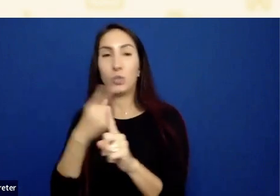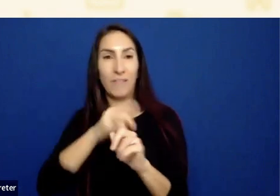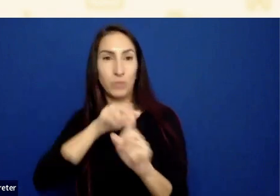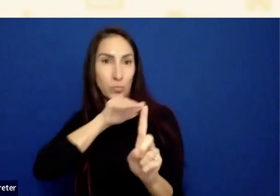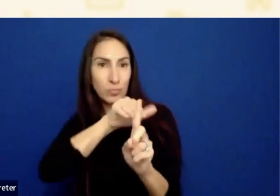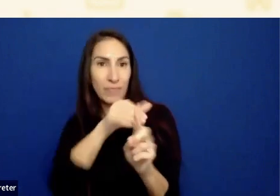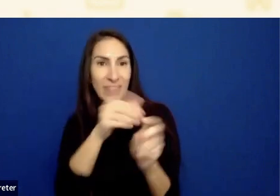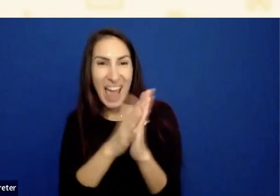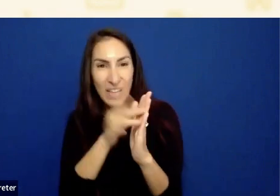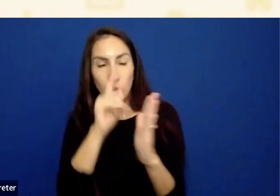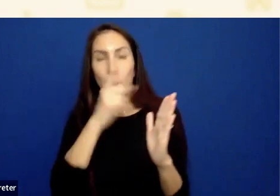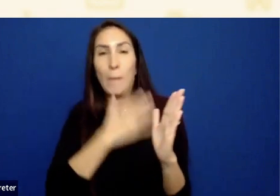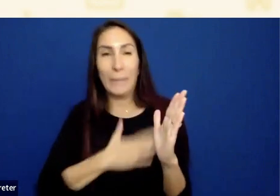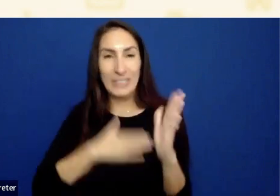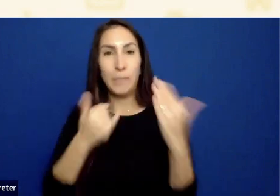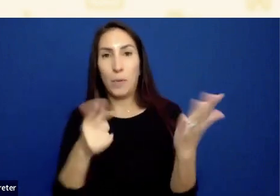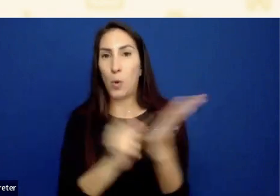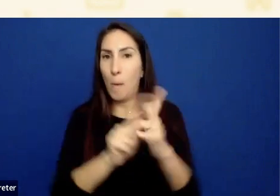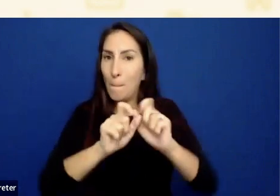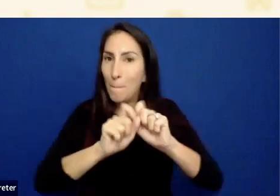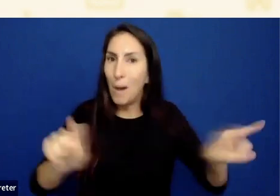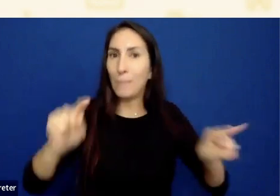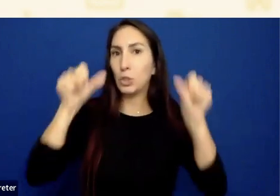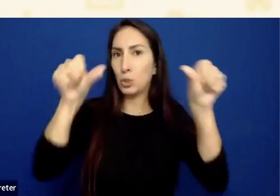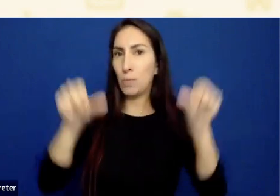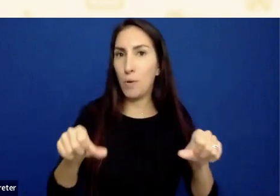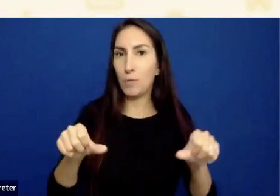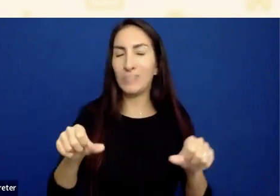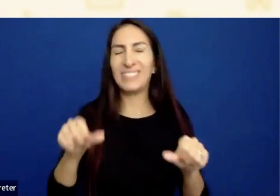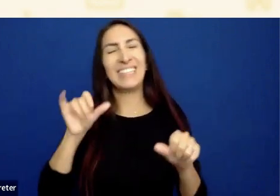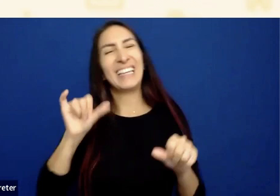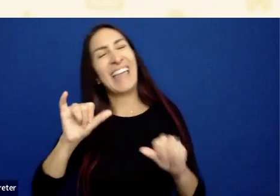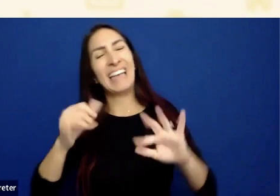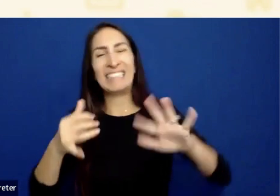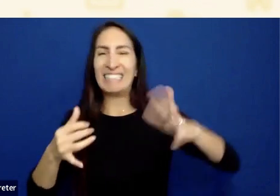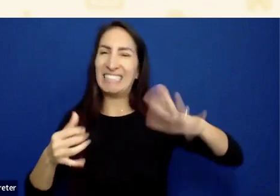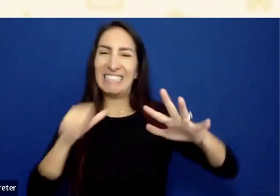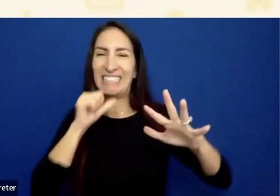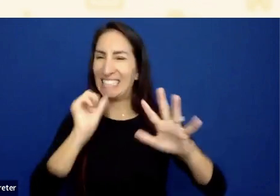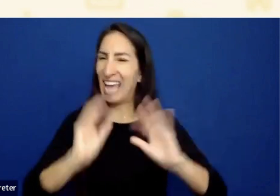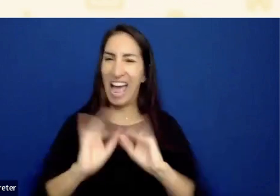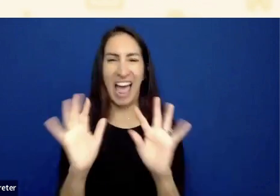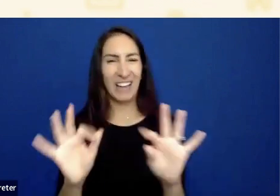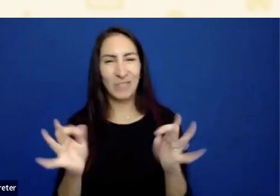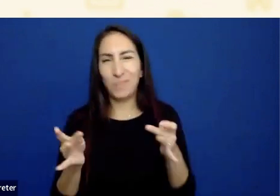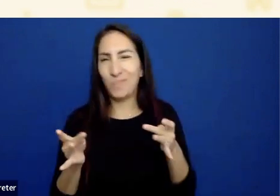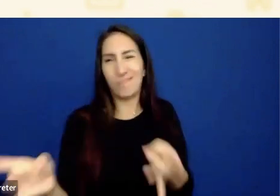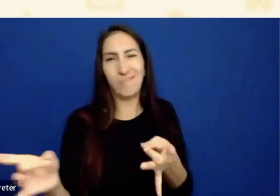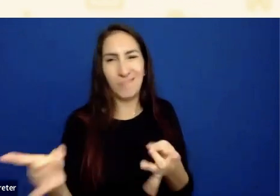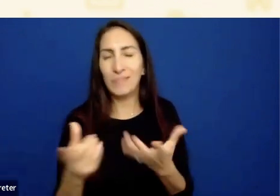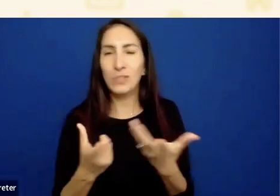It’s messy, and there are some fairly significant backwards compatibility issues.